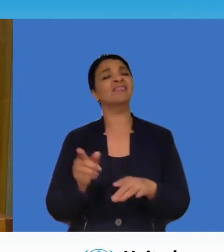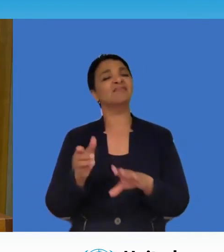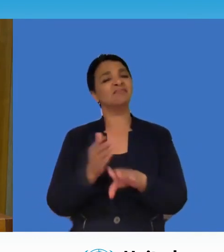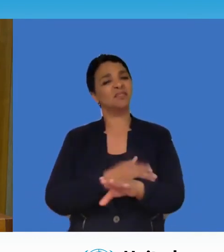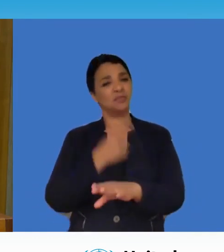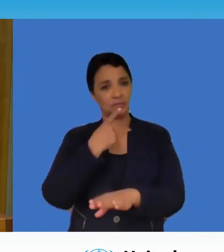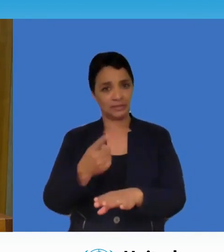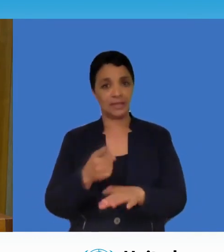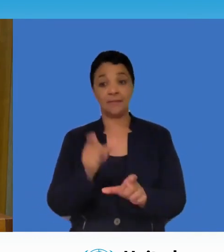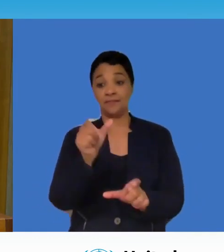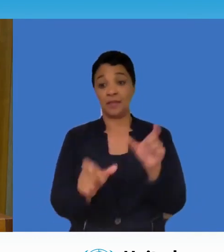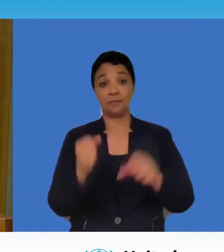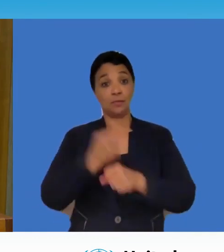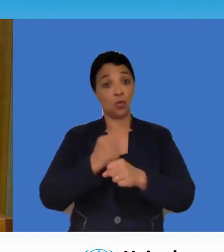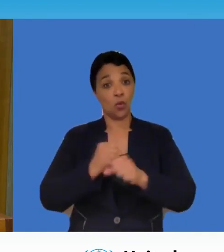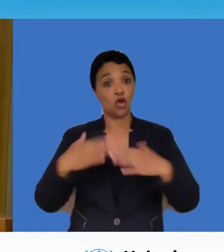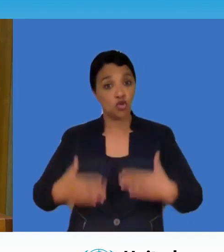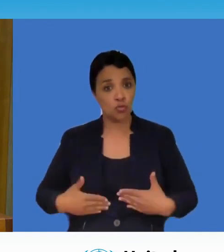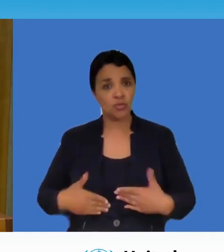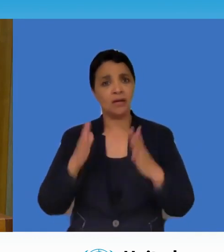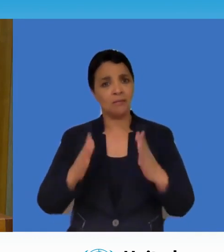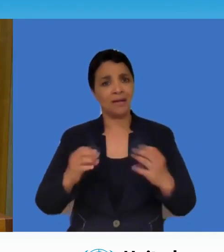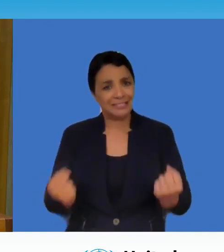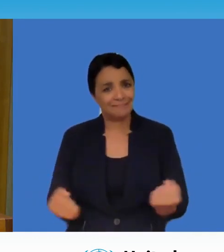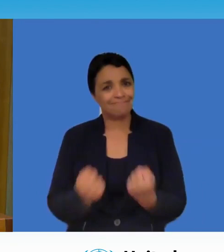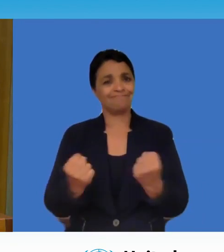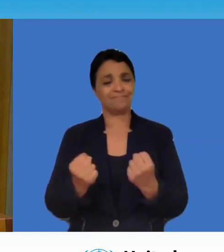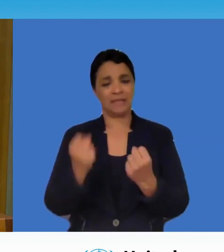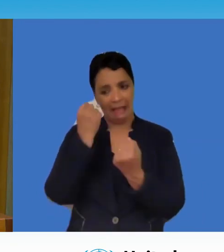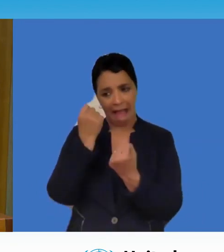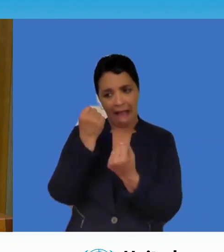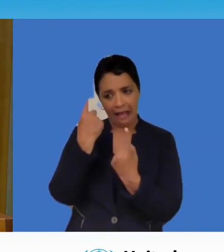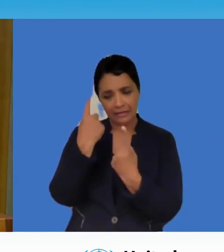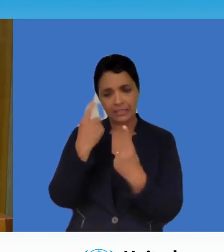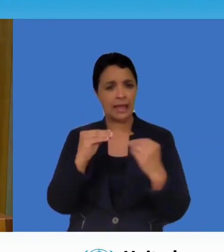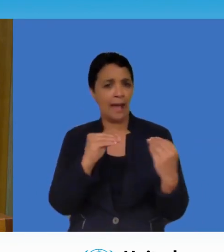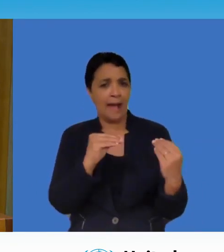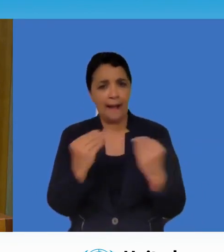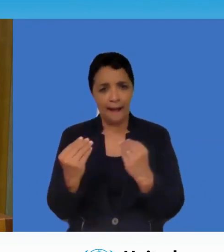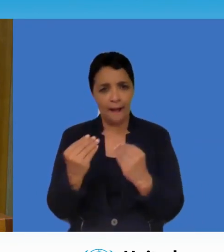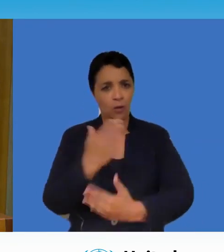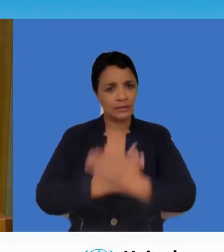I alluded to that humanitarian workers must do better must do more when it comes to understanding